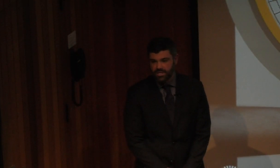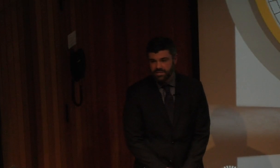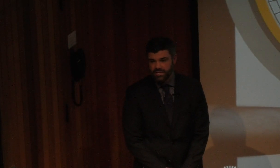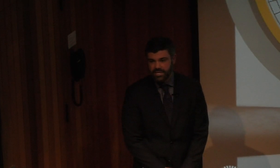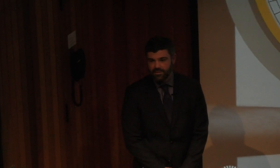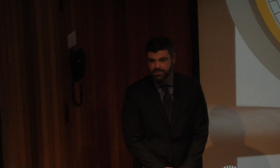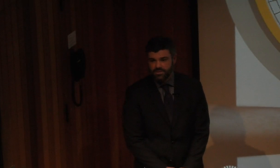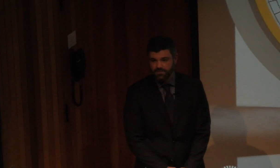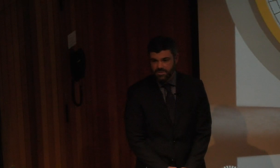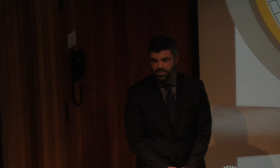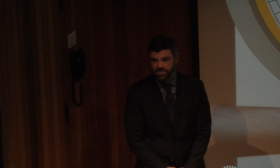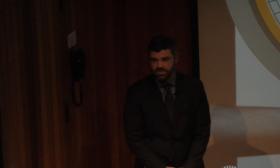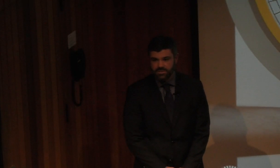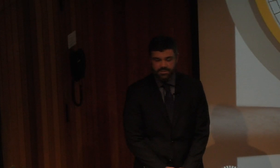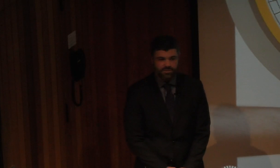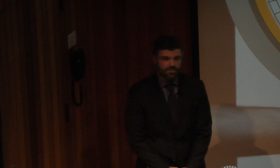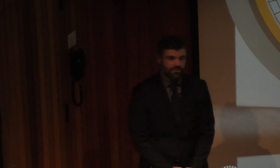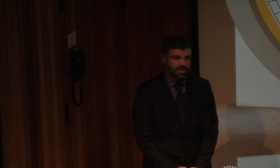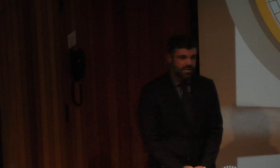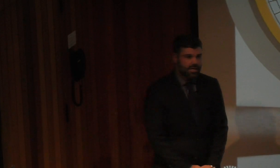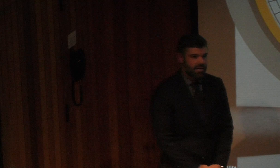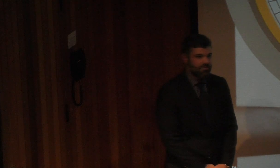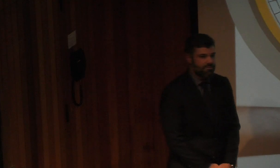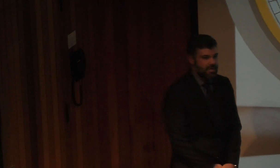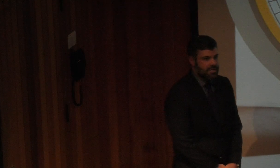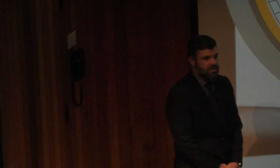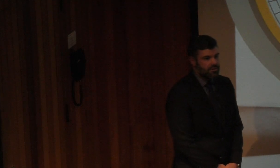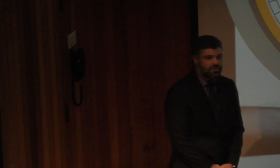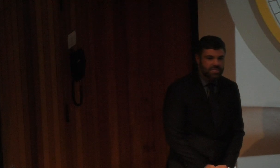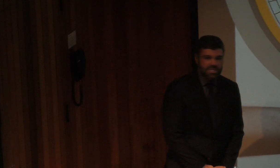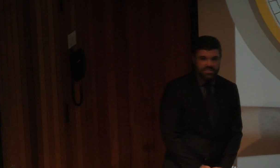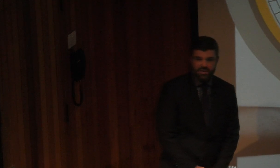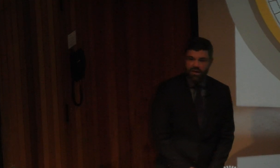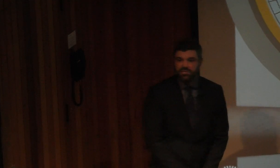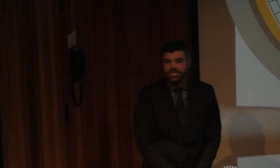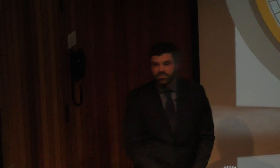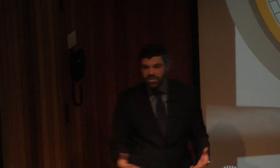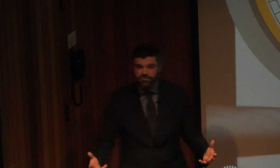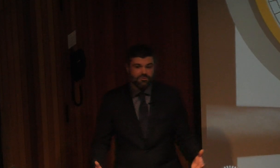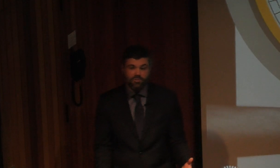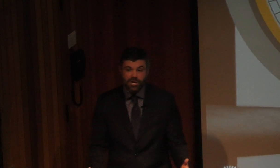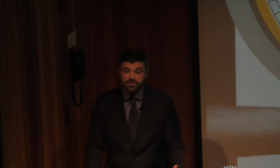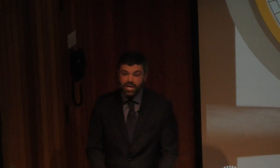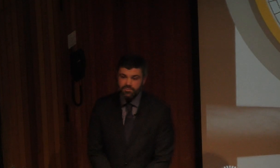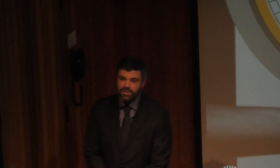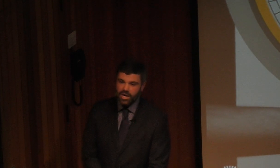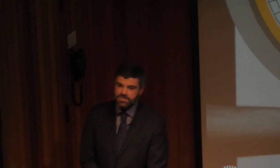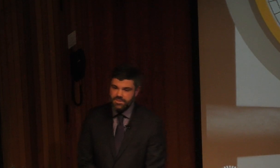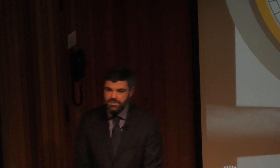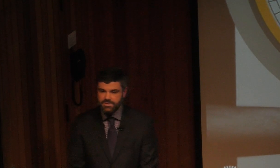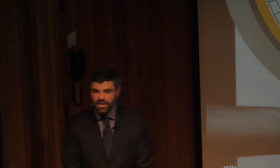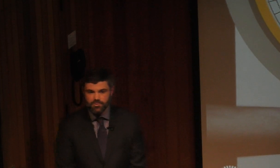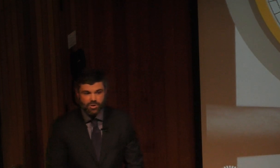that Dana herself experiences. So, using this novel as a metaphor for my own life, perhaps on the side.